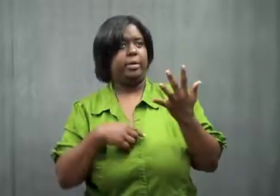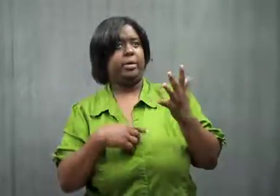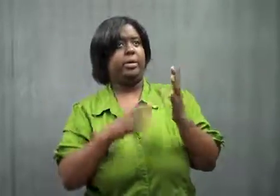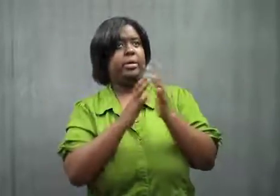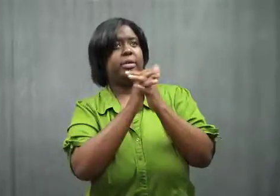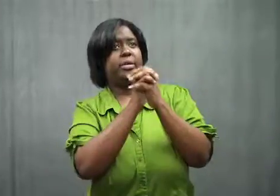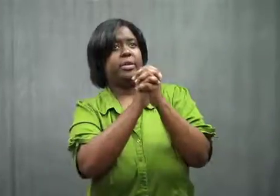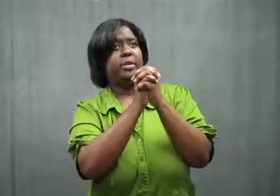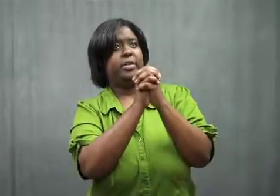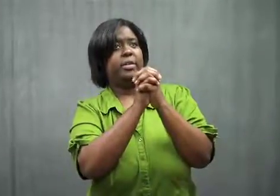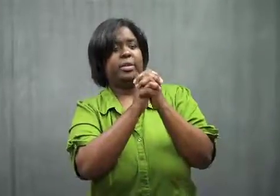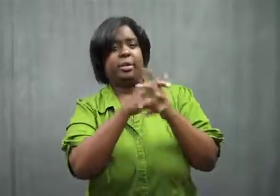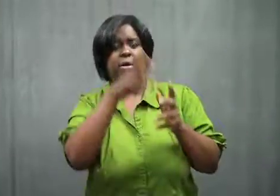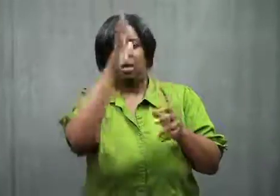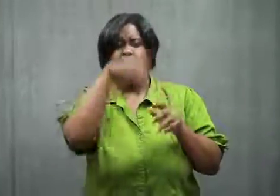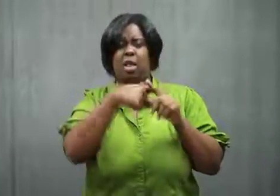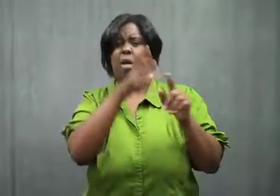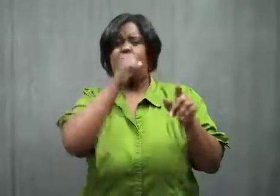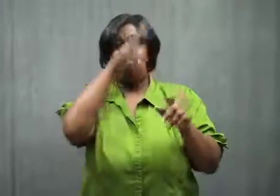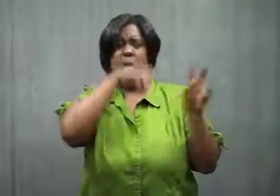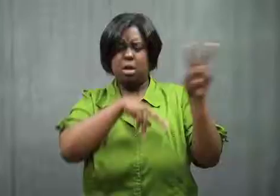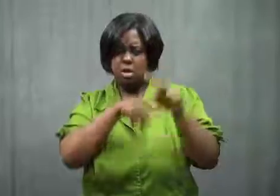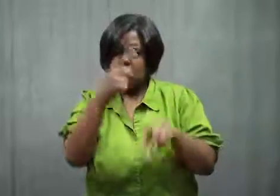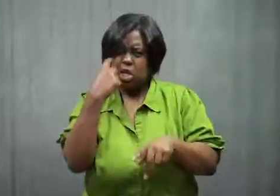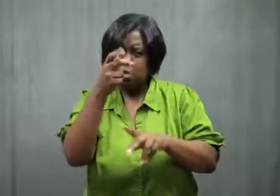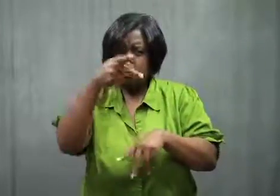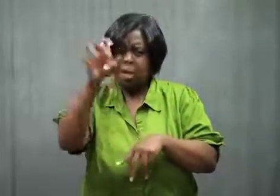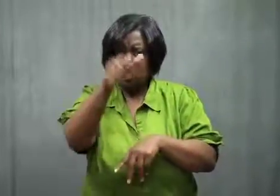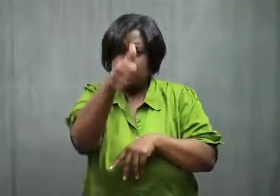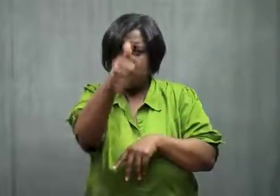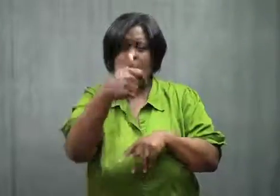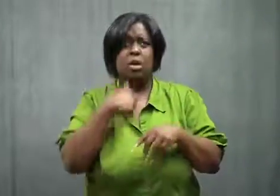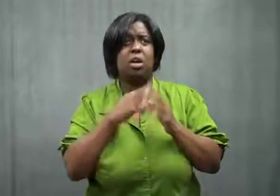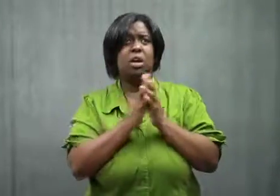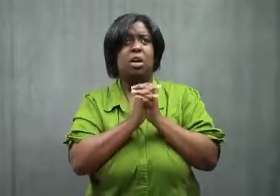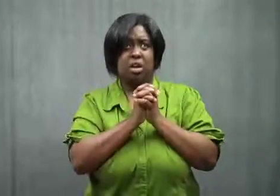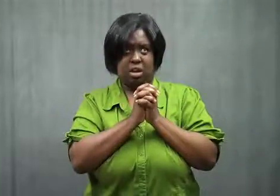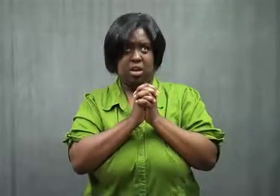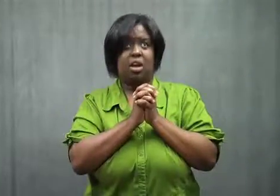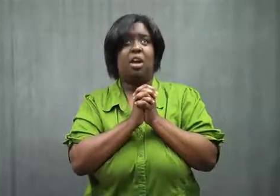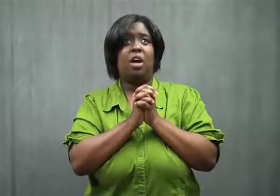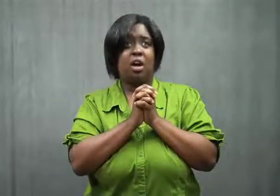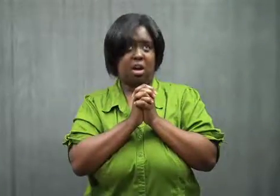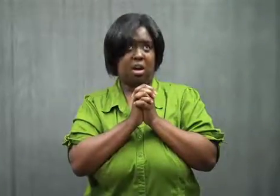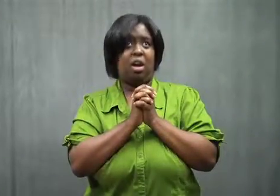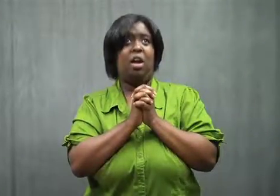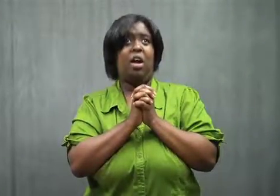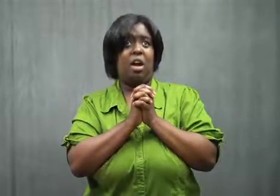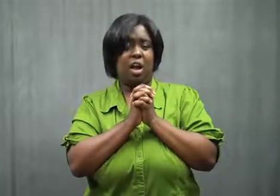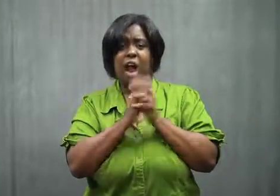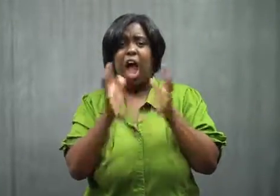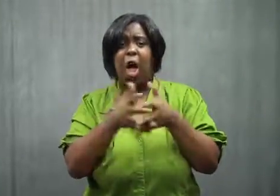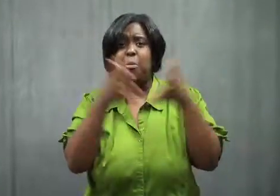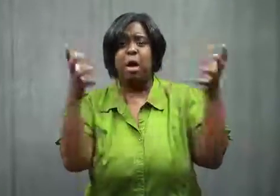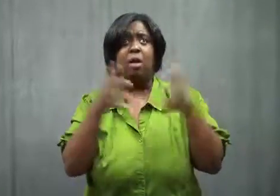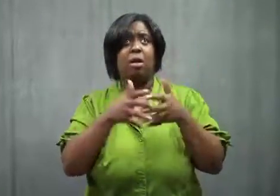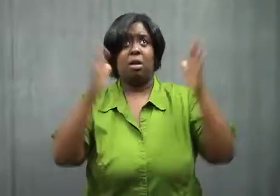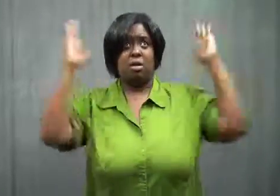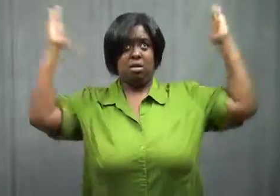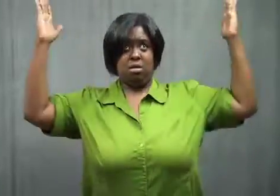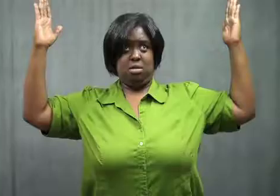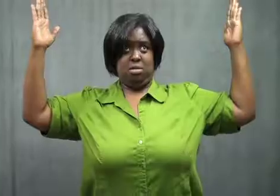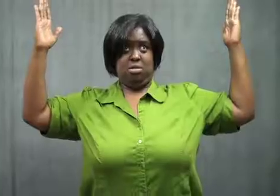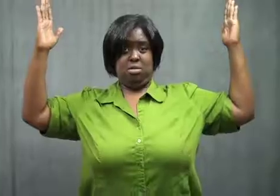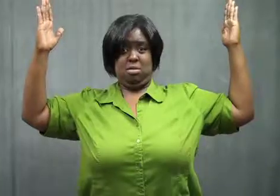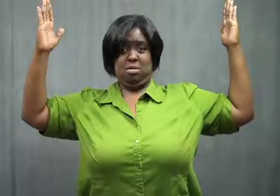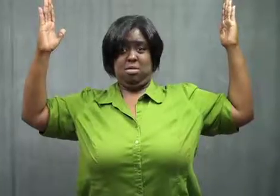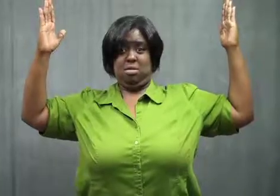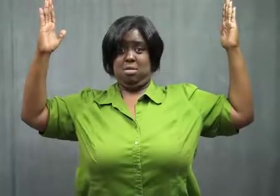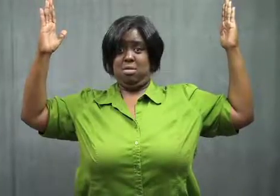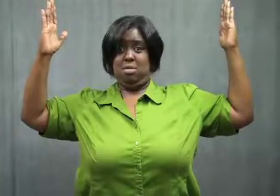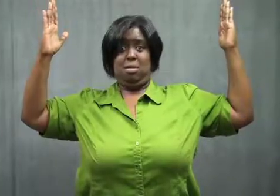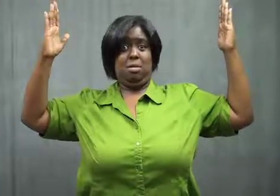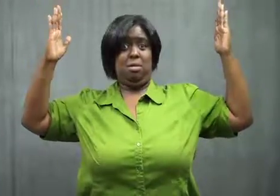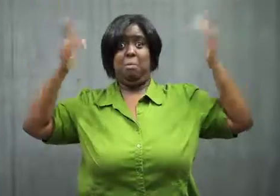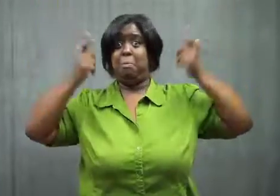I was still on my knees, then the old man asked me, "Did you just pee yourself?" I nodded.